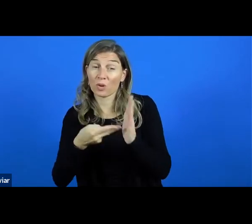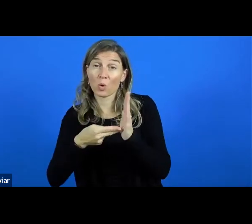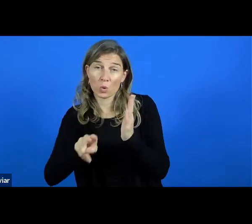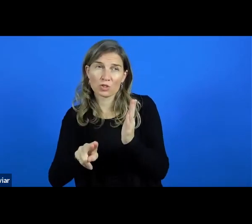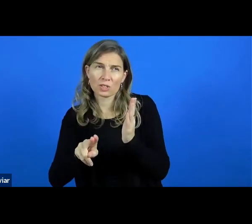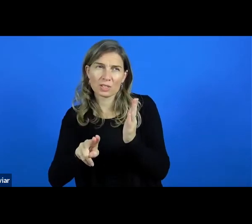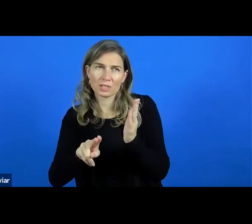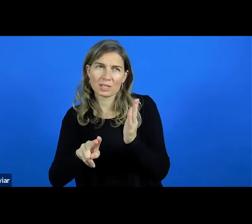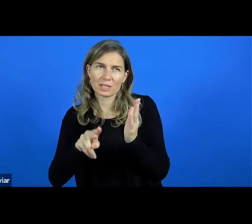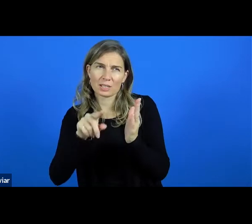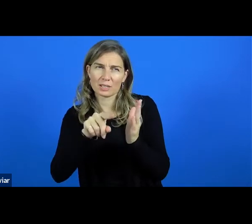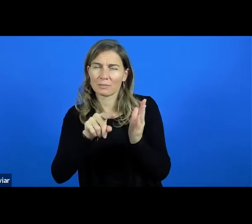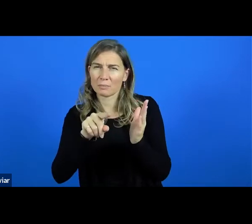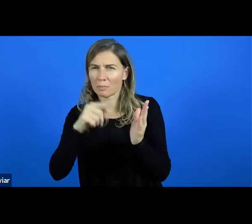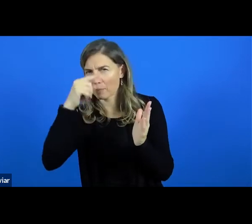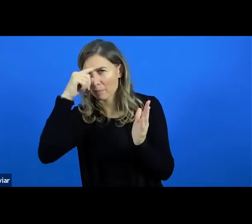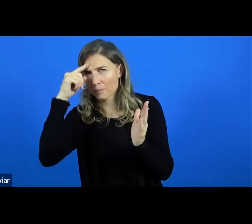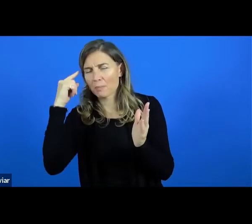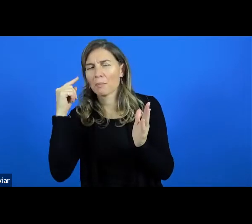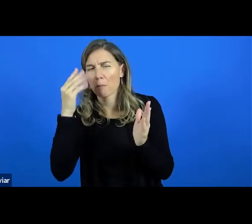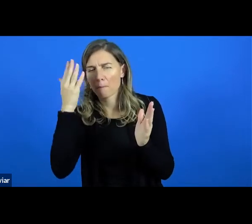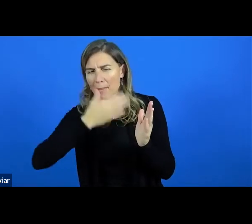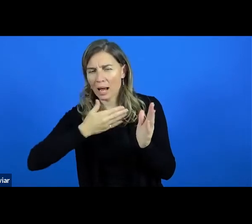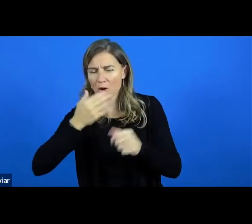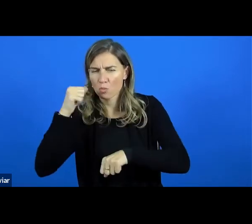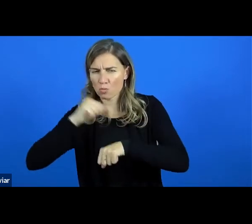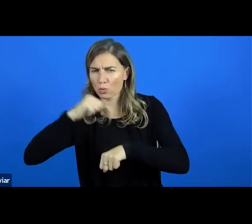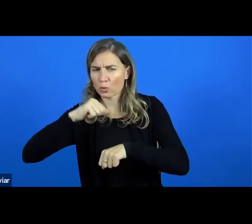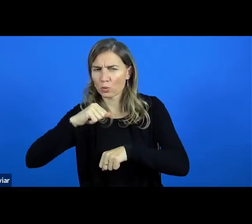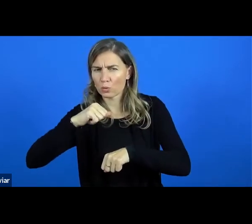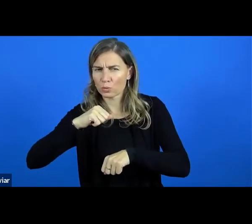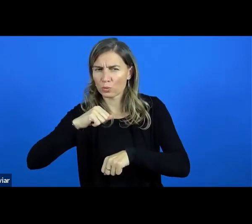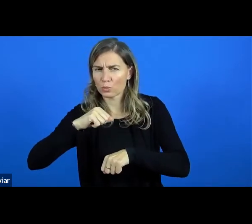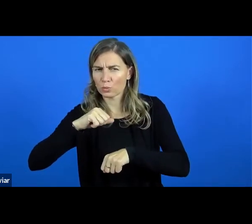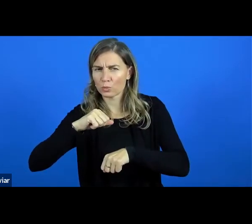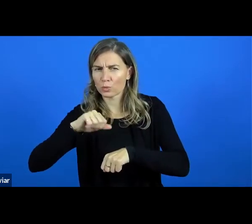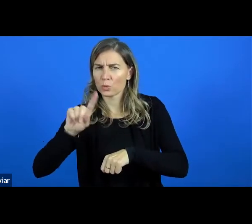They were asked by the Commission to prepare a project for the legislation